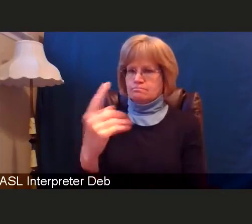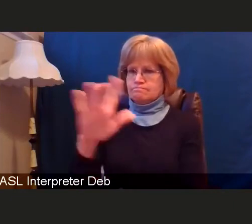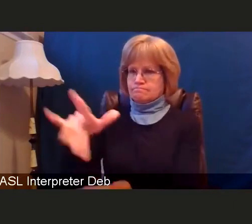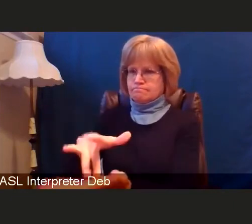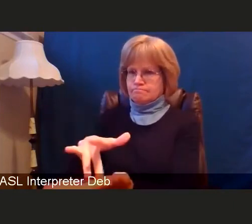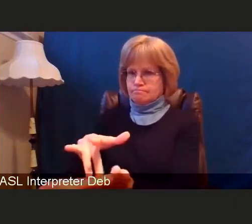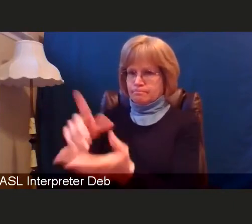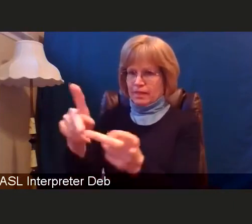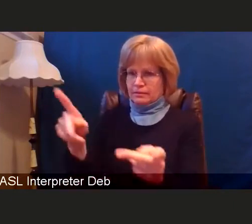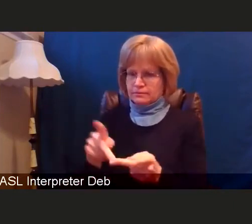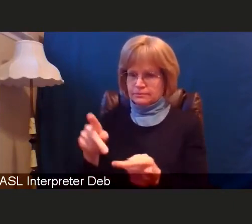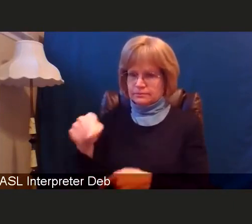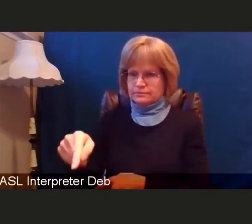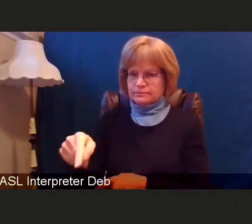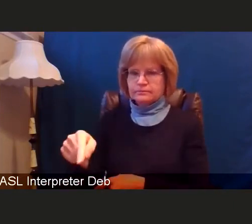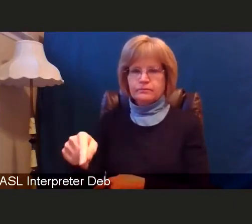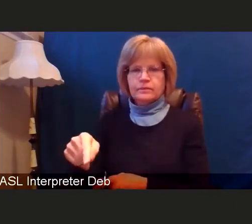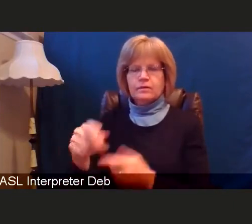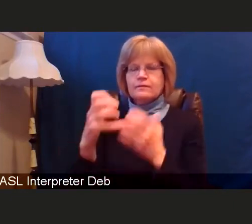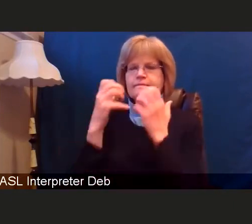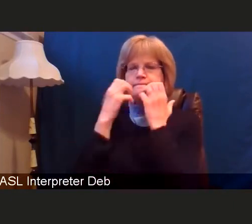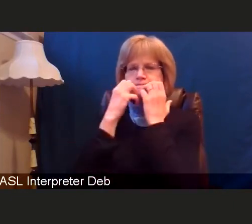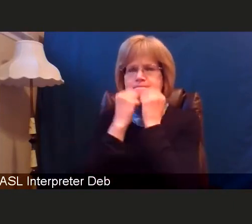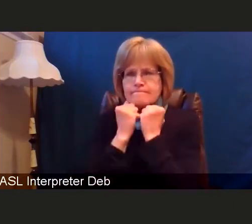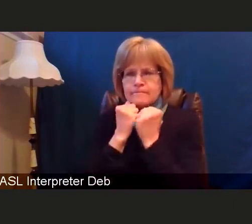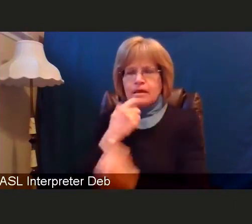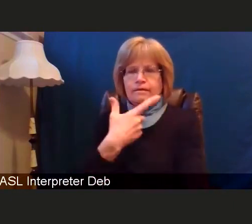where we take the precious vaccine doses